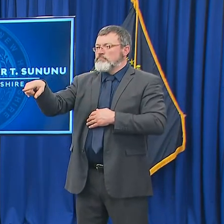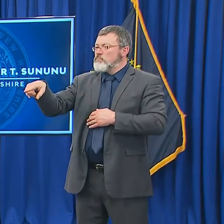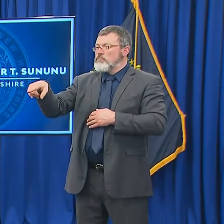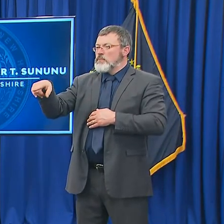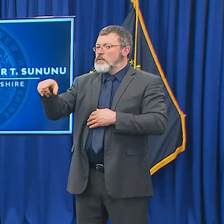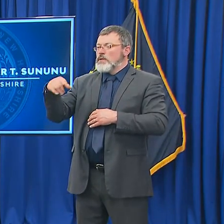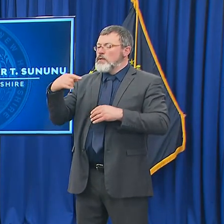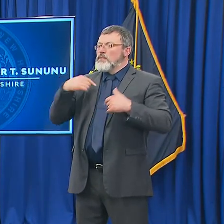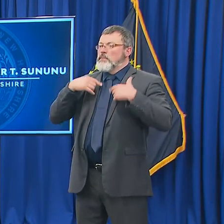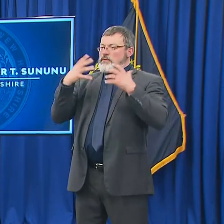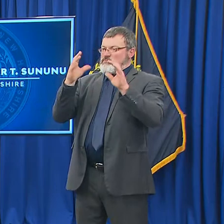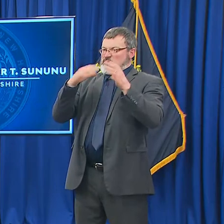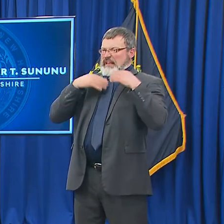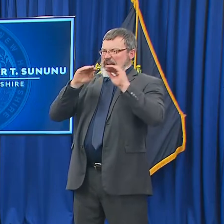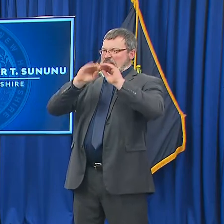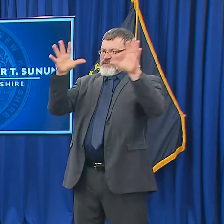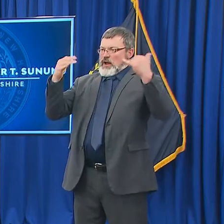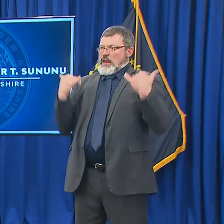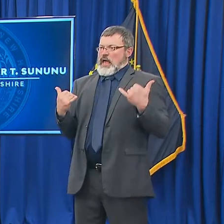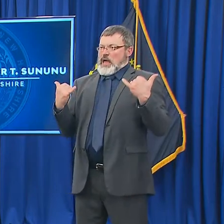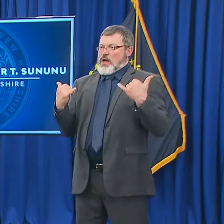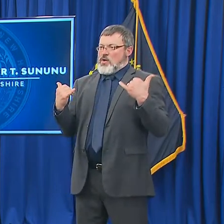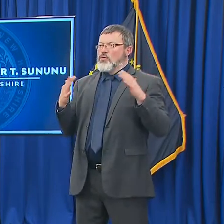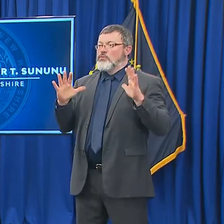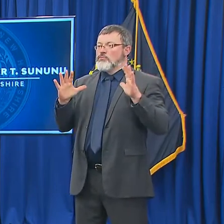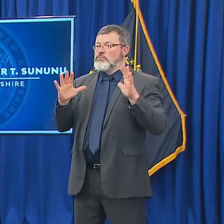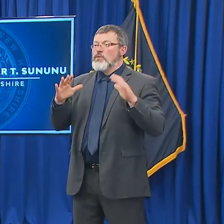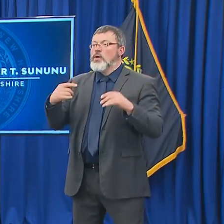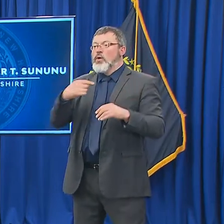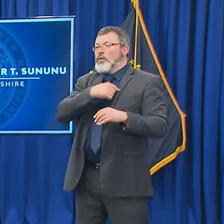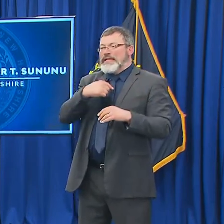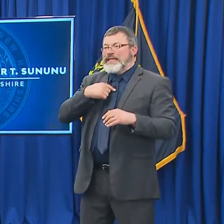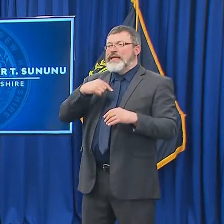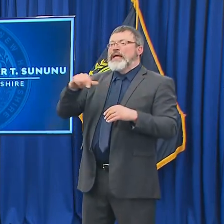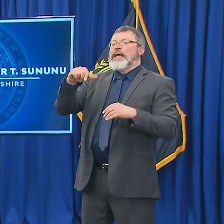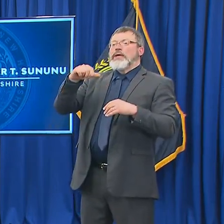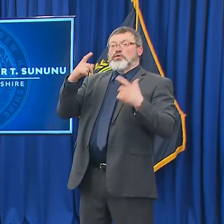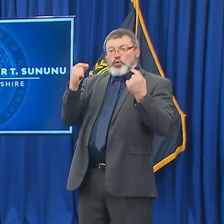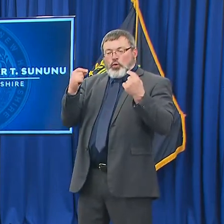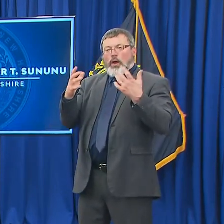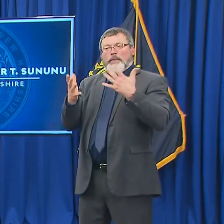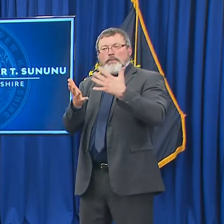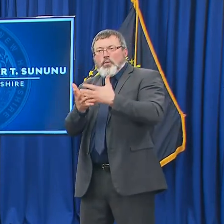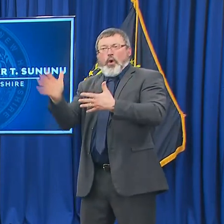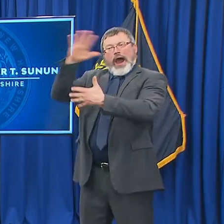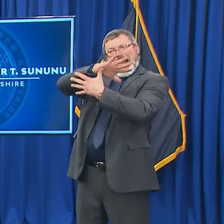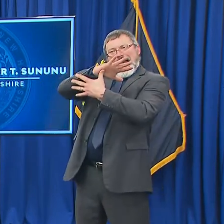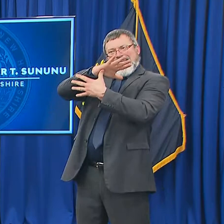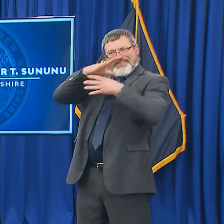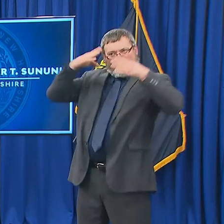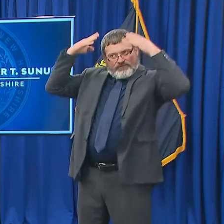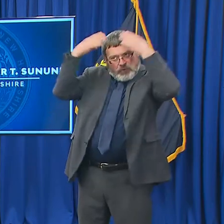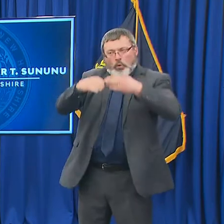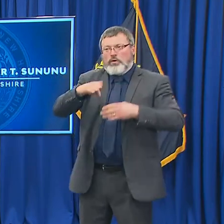tracing to happen even at a more efficient level while the state is still thinking the priority cases. And you know that really that the larger